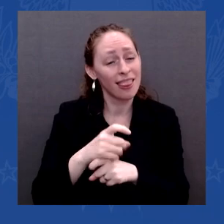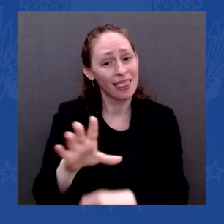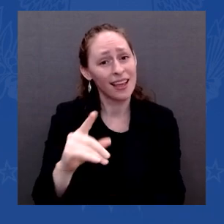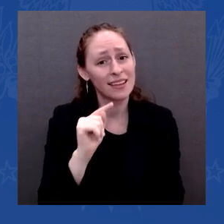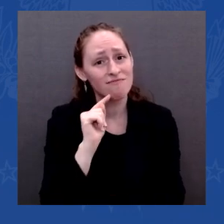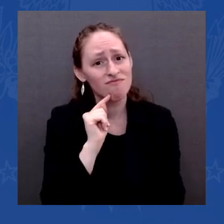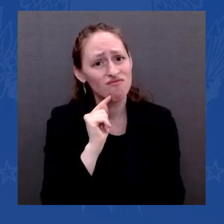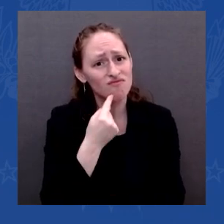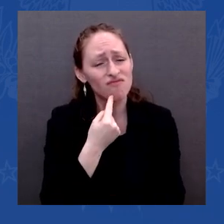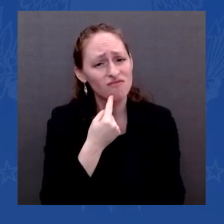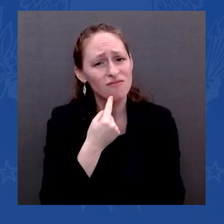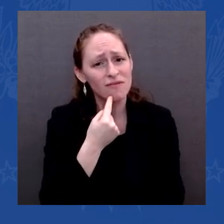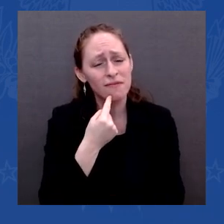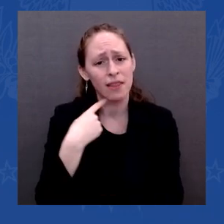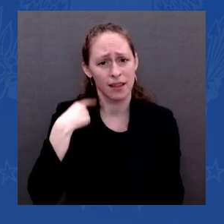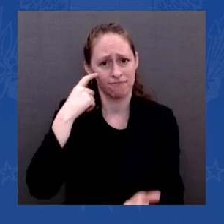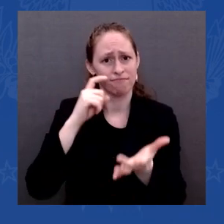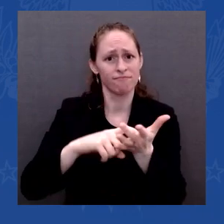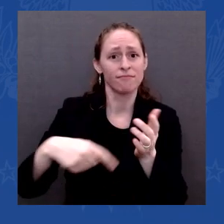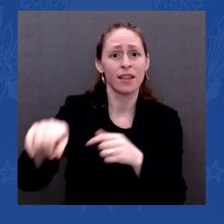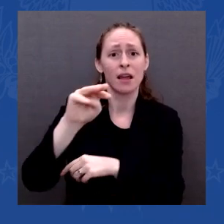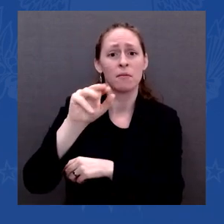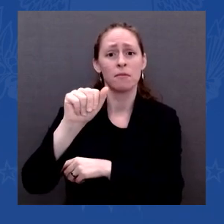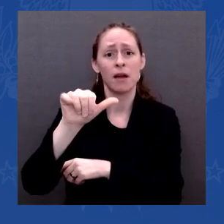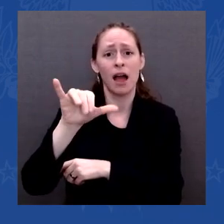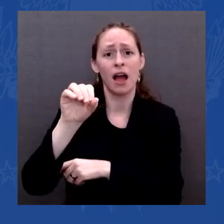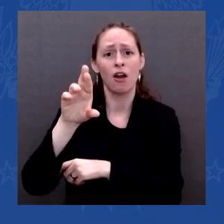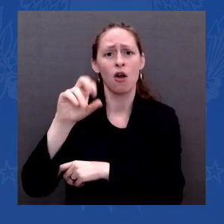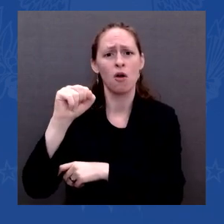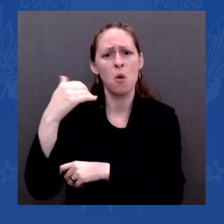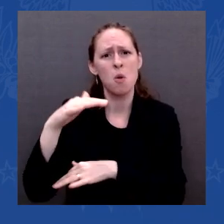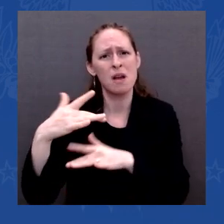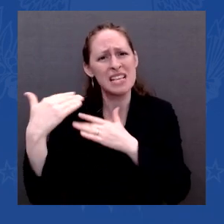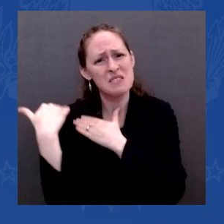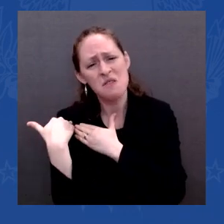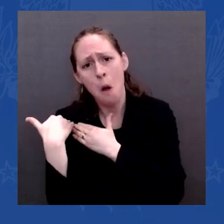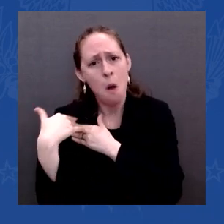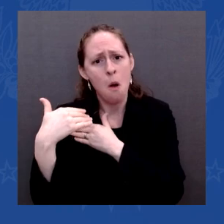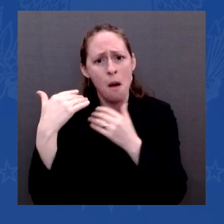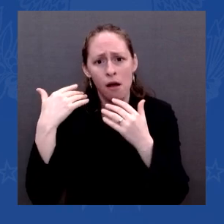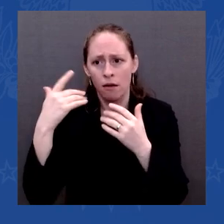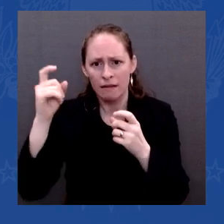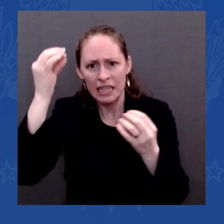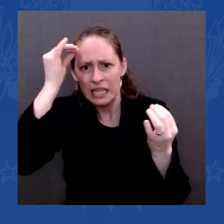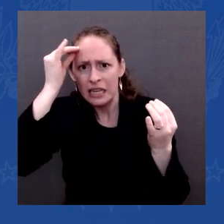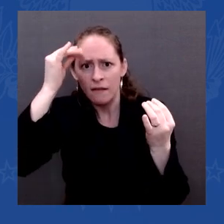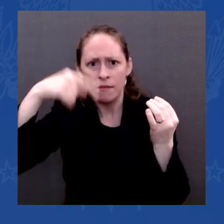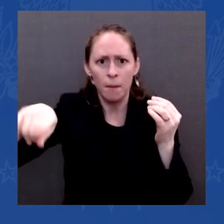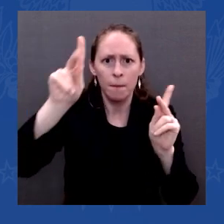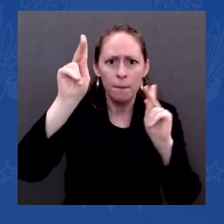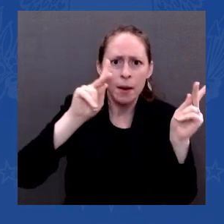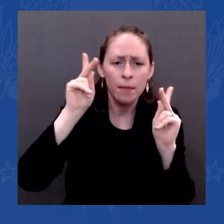Everything you do every day affects their lives more than almost anything anybody else does. And you can make or break a person’s day.